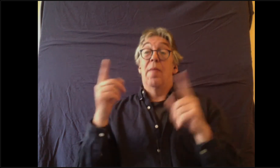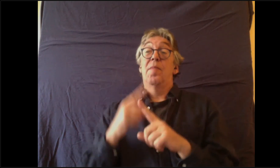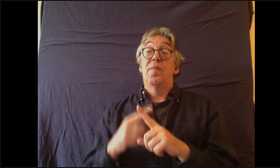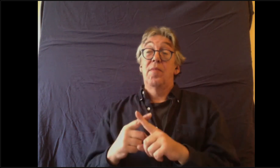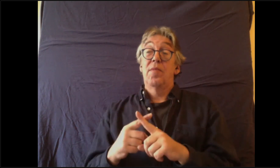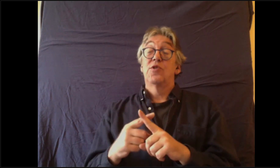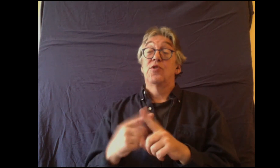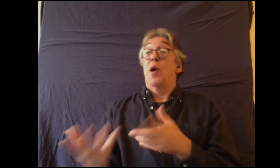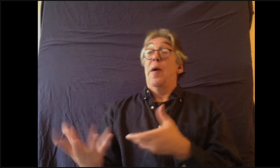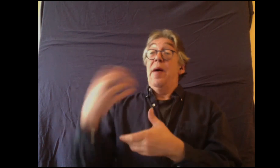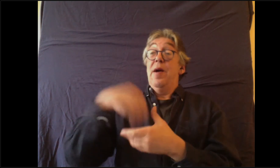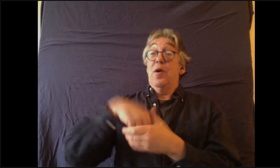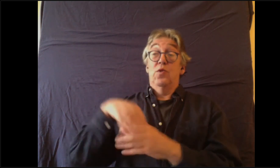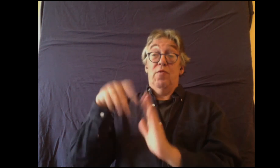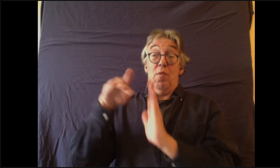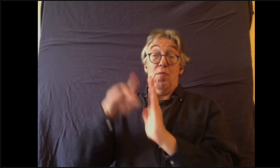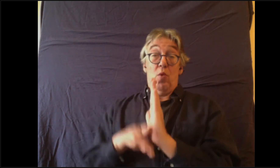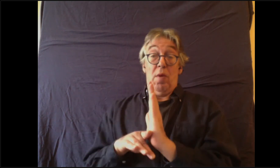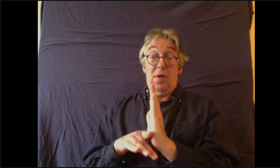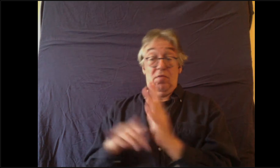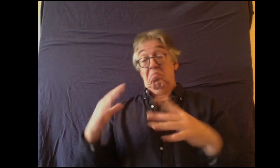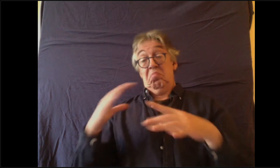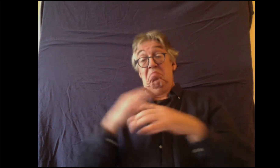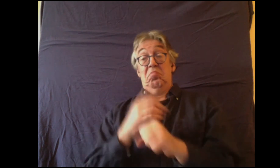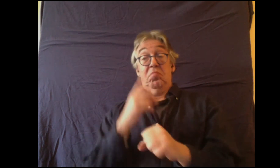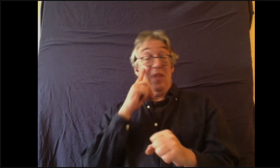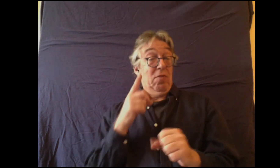I think that's good for the introduction.